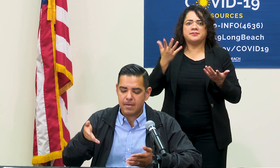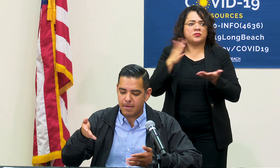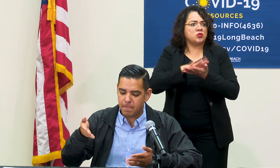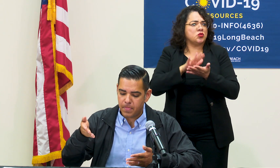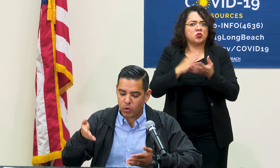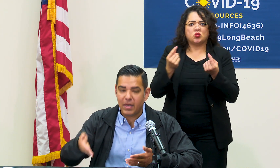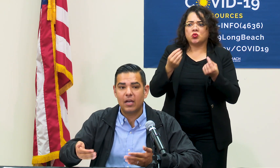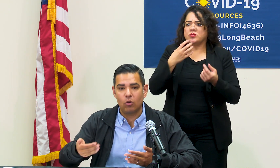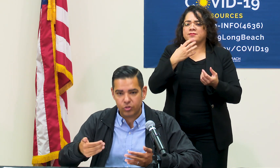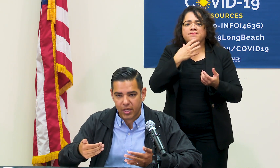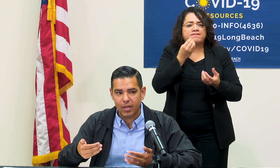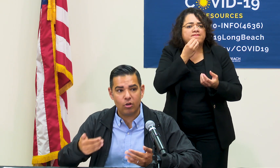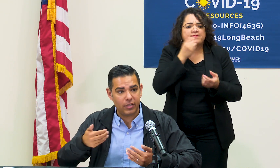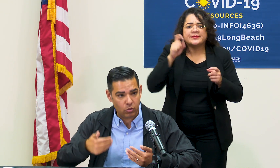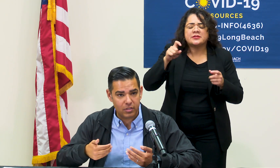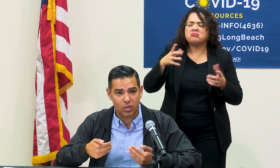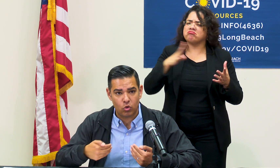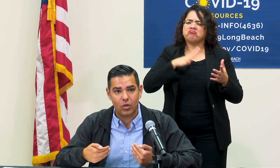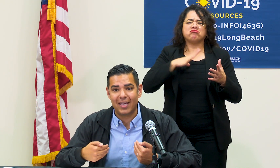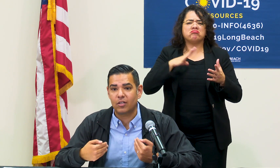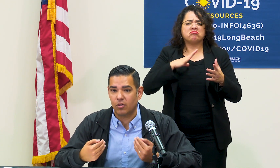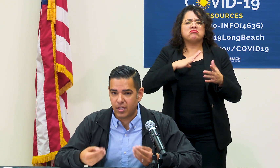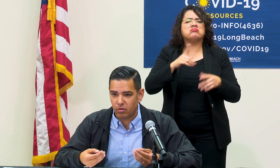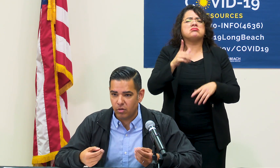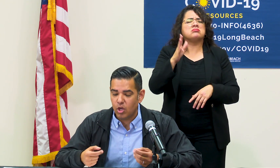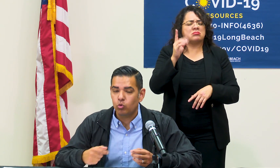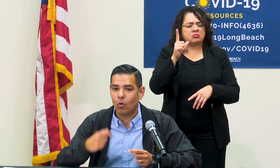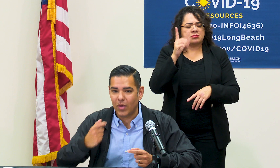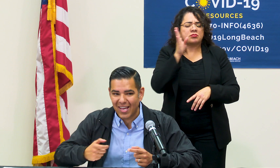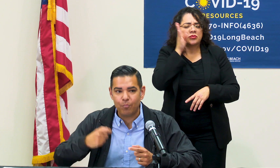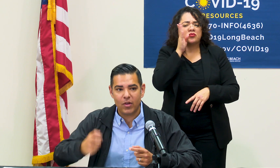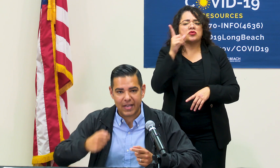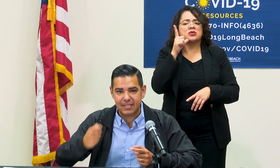dominant launched a order you to say you know again Colegio so we up wedding as